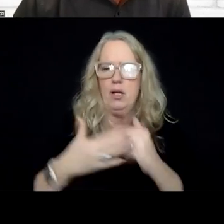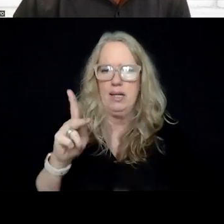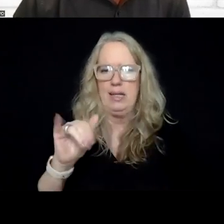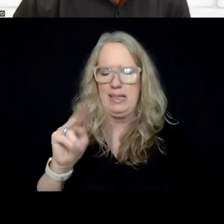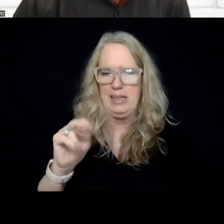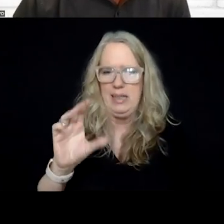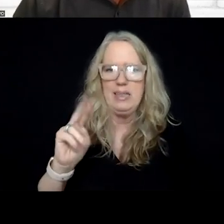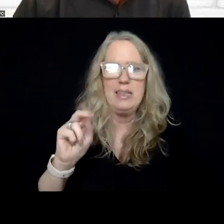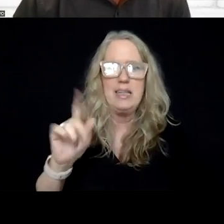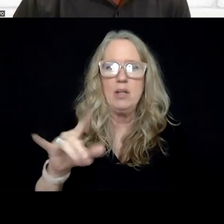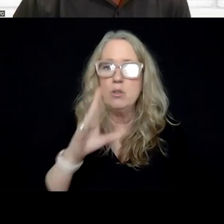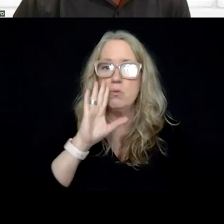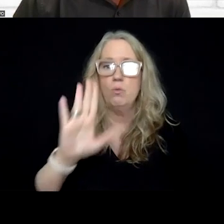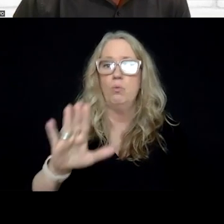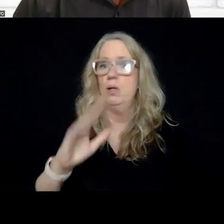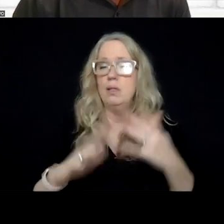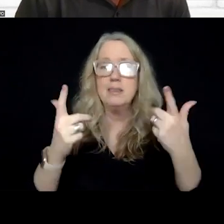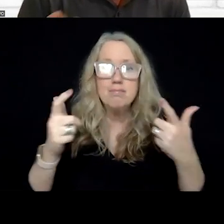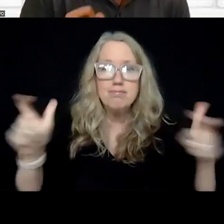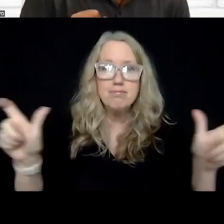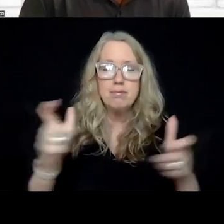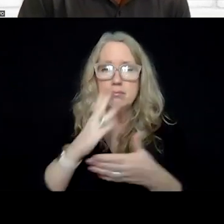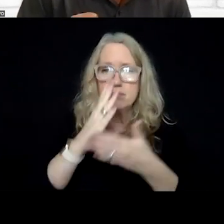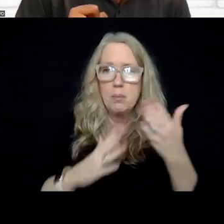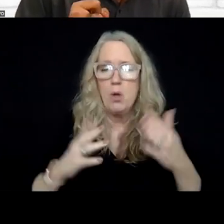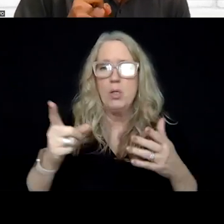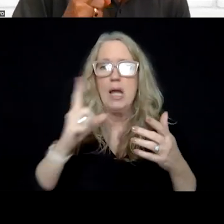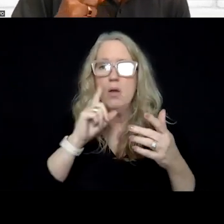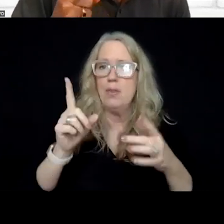IT IS A MASSIVE COMPONENT AND REALLY JUST A SIGN THAT, AS WE